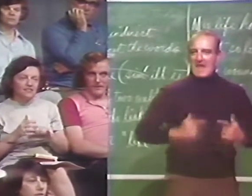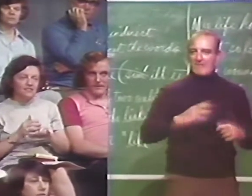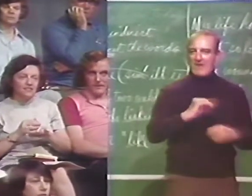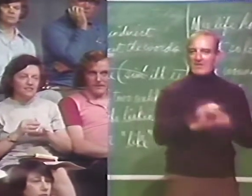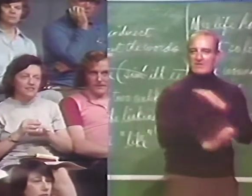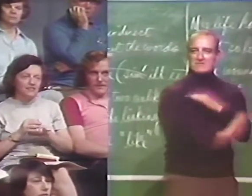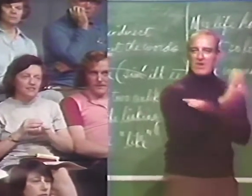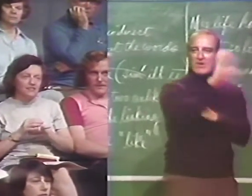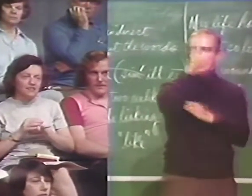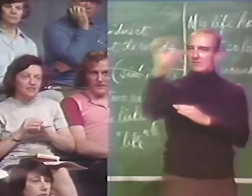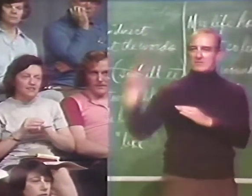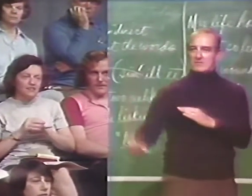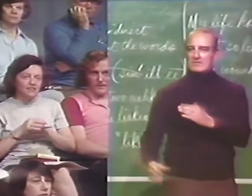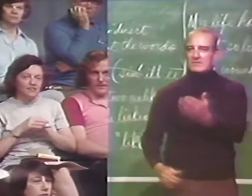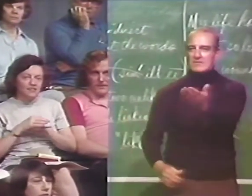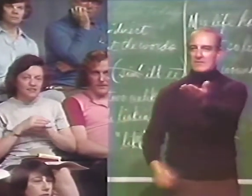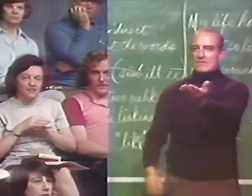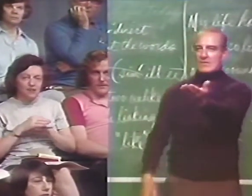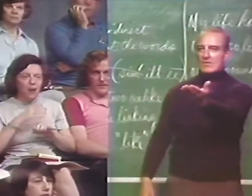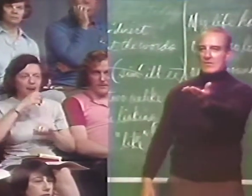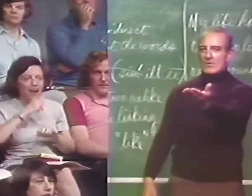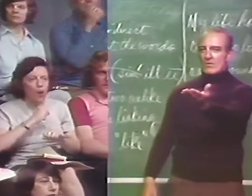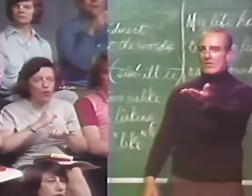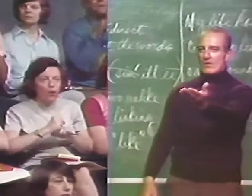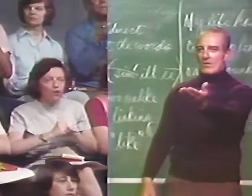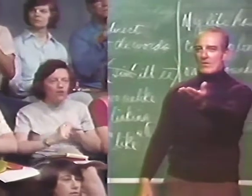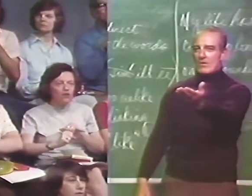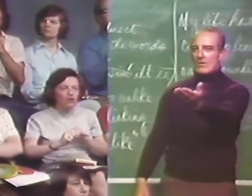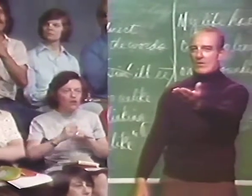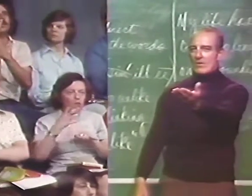WELL, HOW DO YOU COMPARE A MAN'S LIFE AND THE SUN?